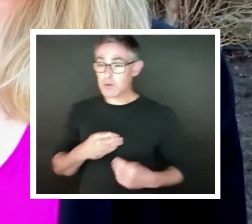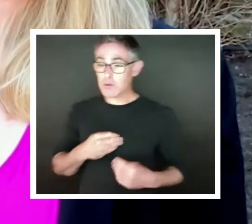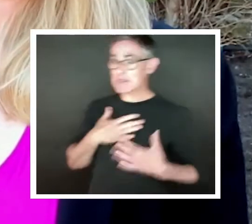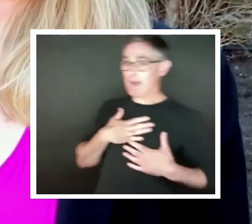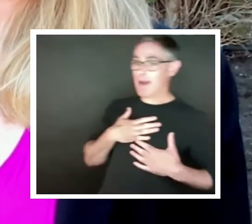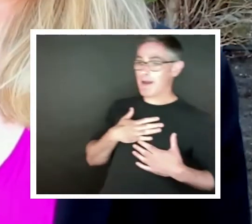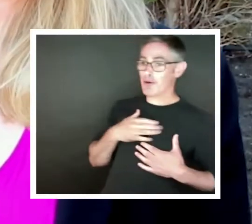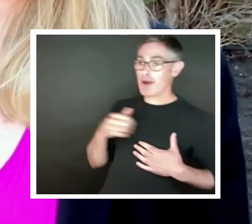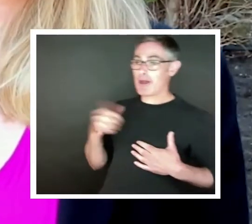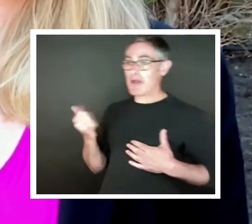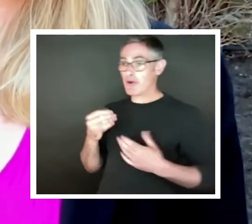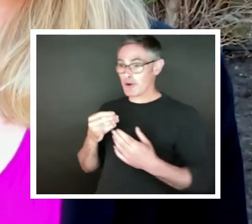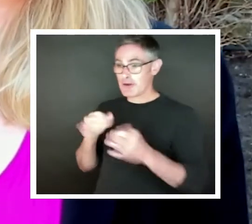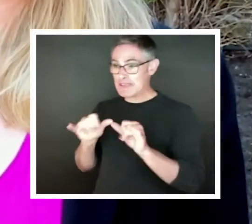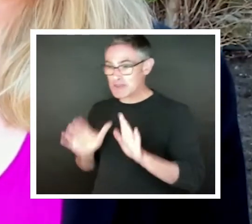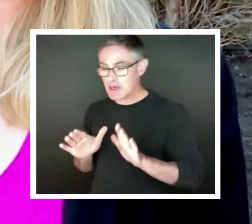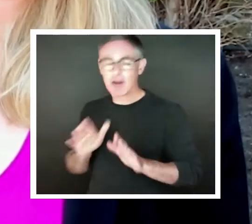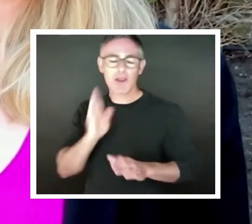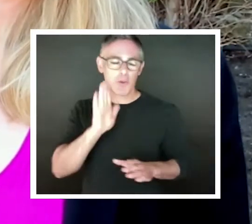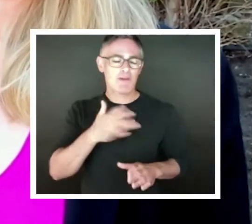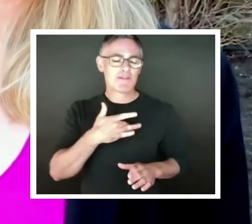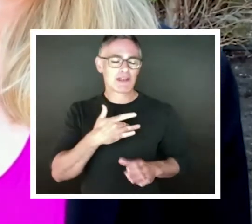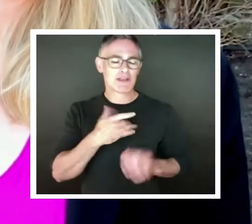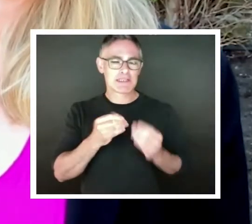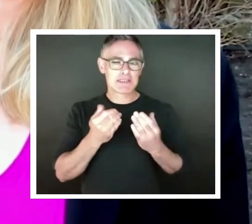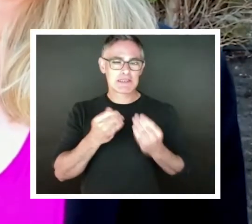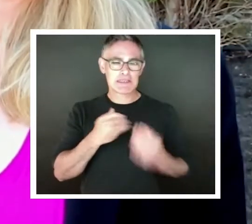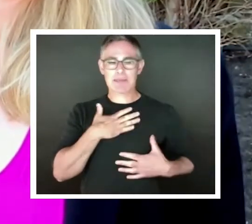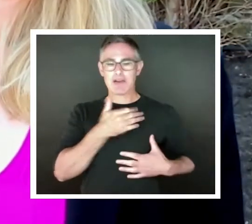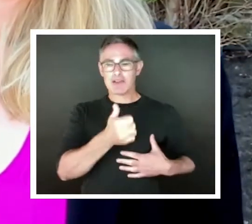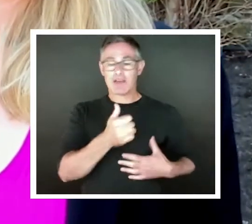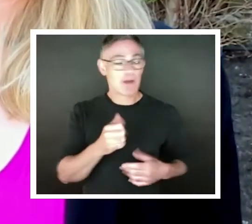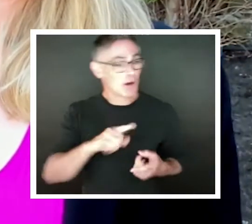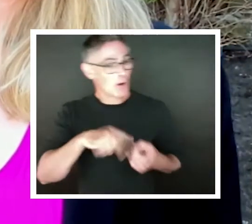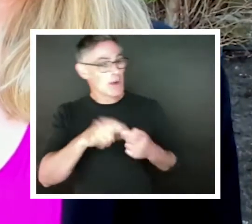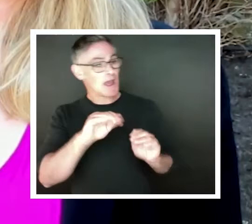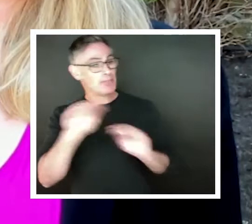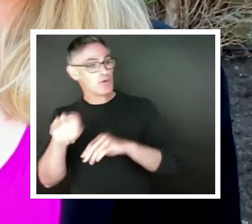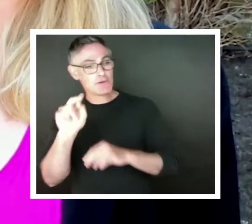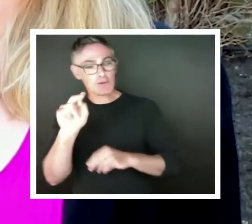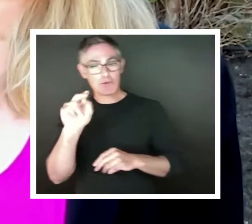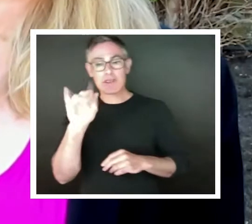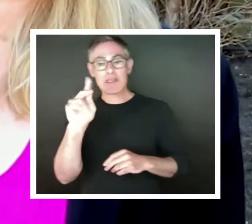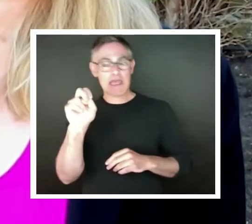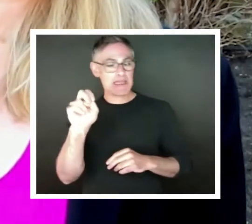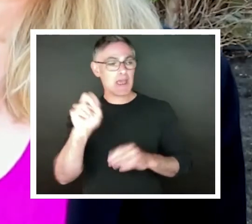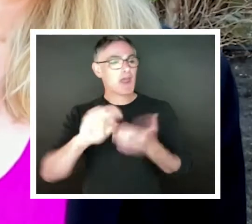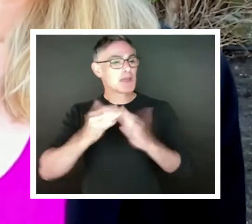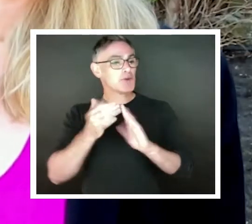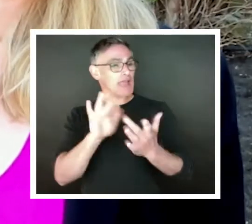When I made the move to Nike, community outreach had become a big part of my life. I was the vice president of outreach